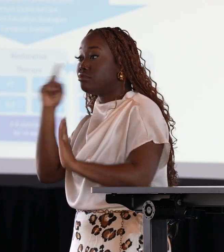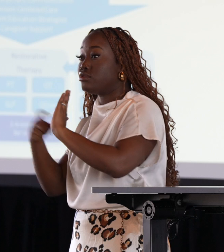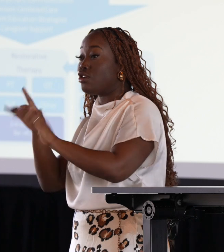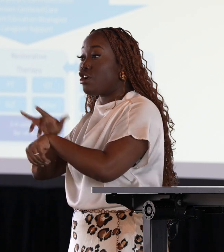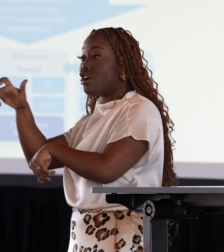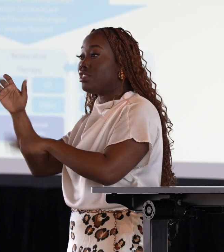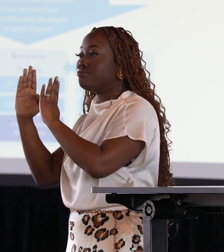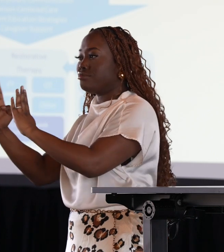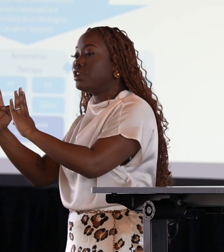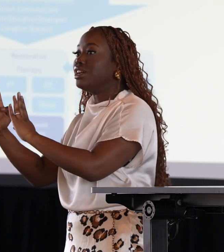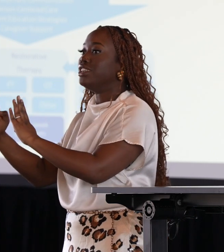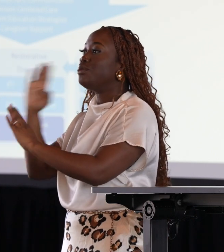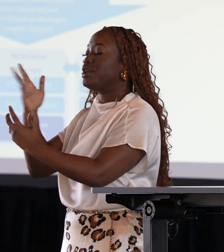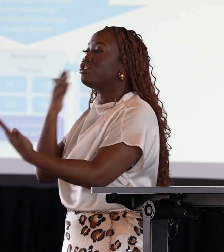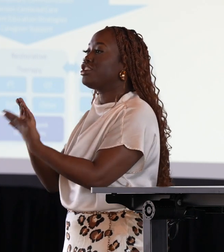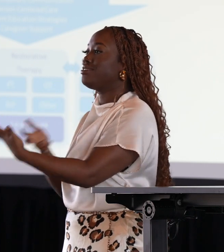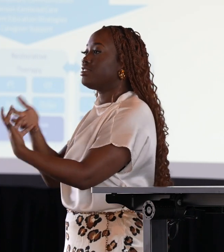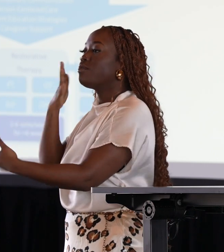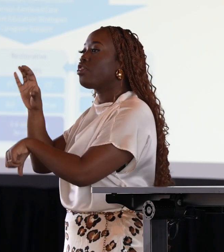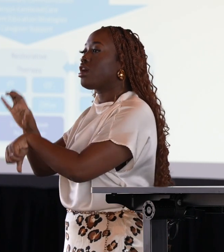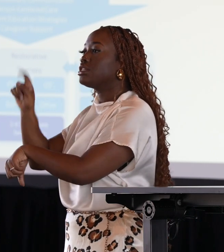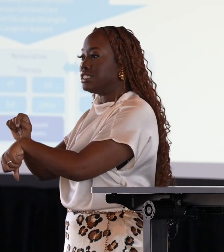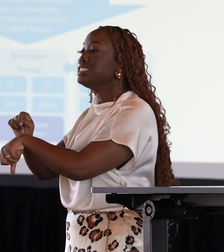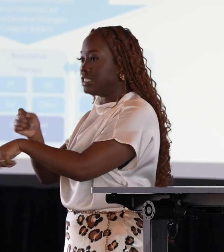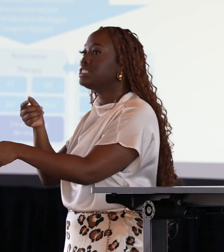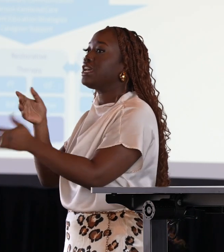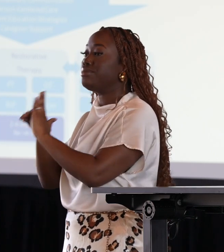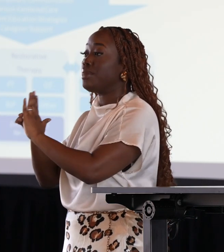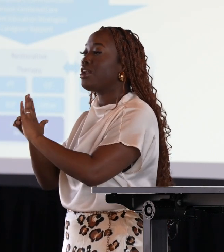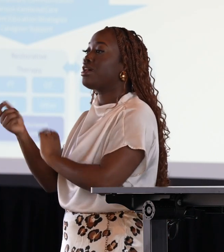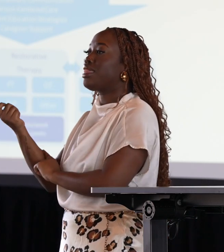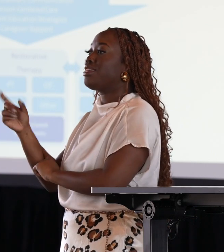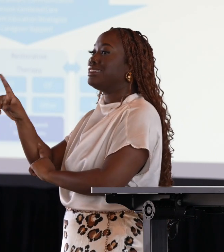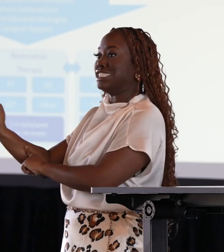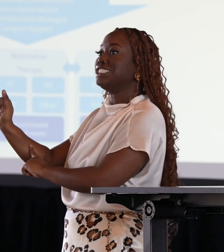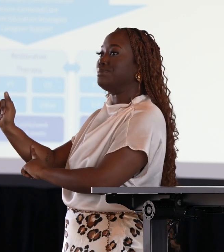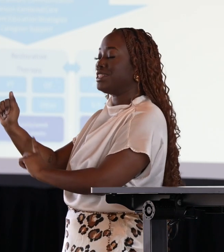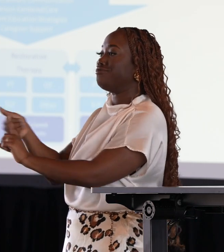this can be a good fit for that consultative, proactive model, little bit of disability setting in, often, hopefully still high